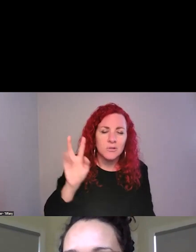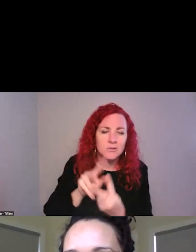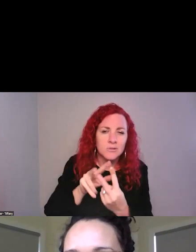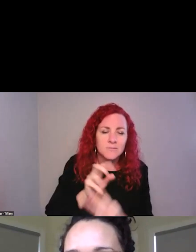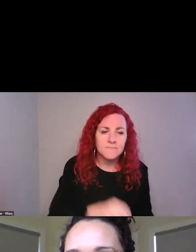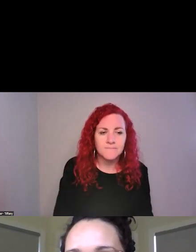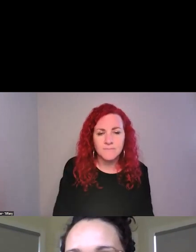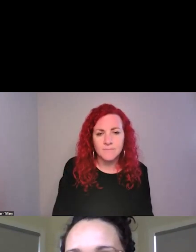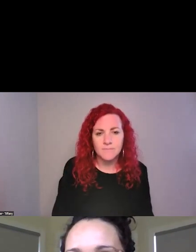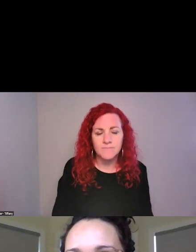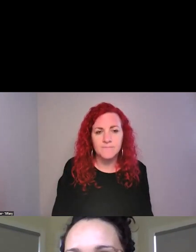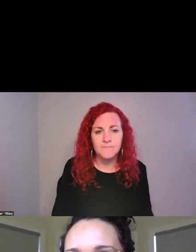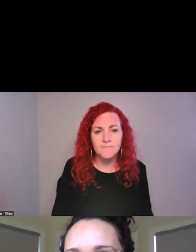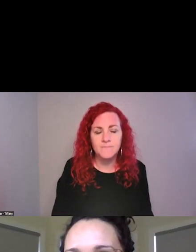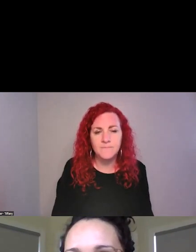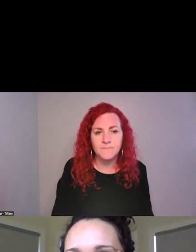: THANKS, ADRIENNE.